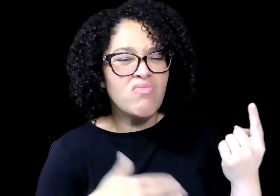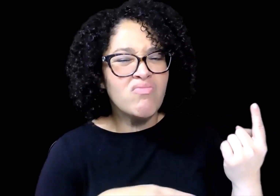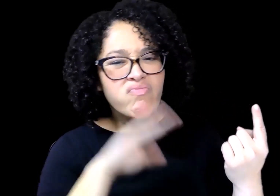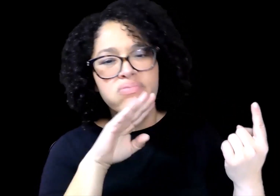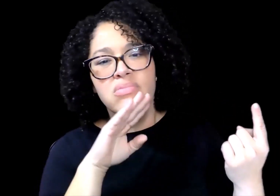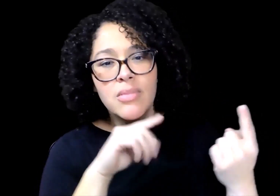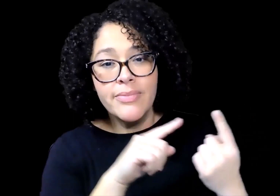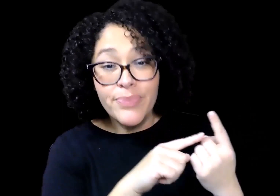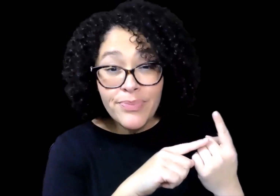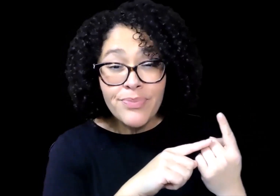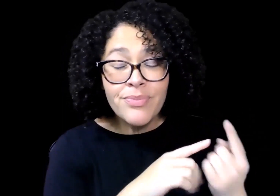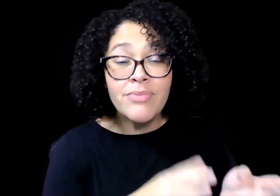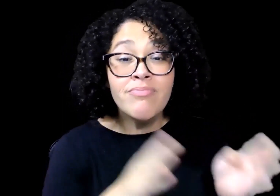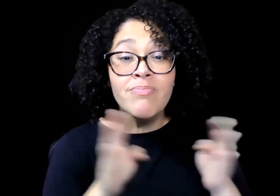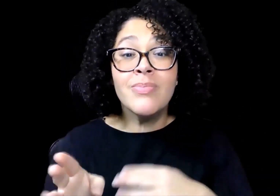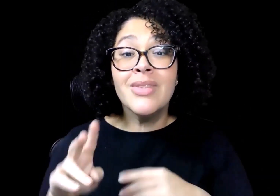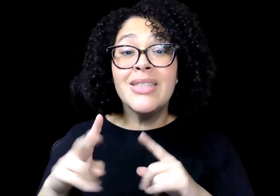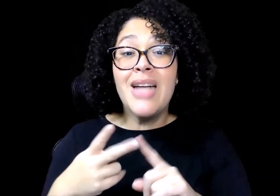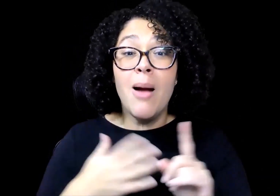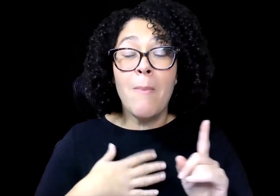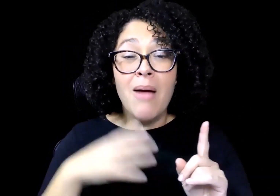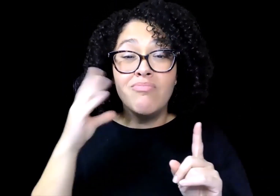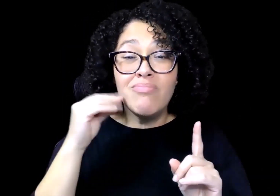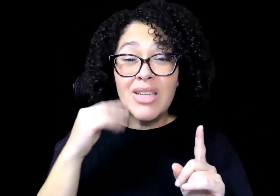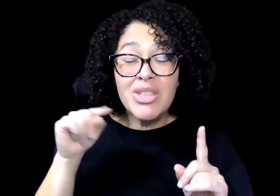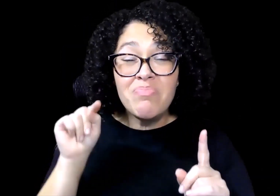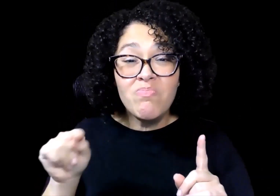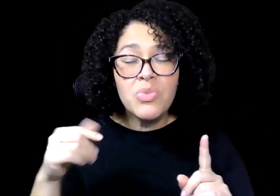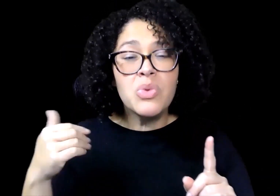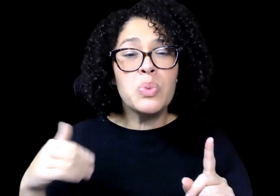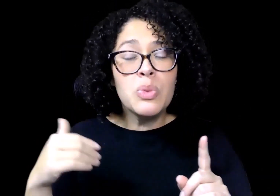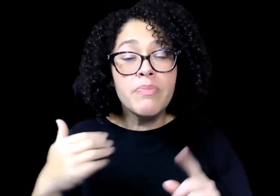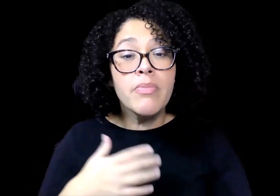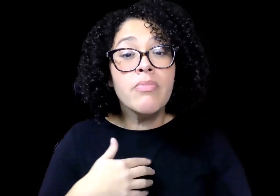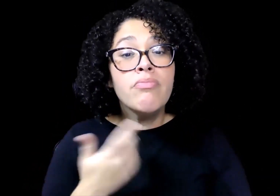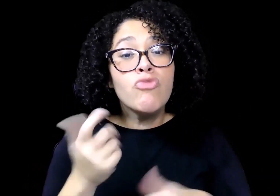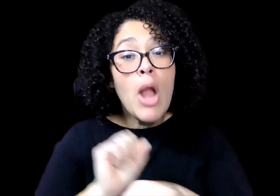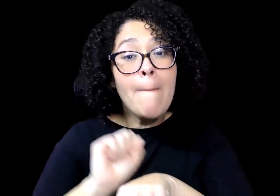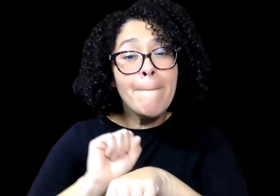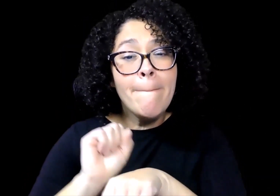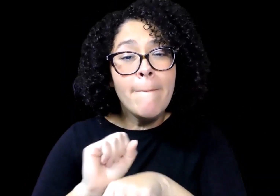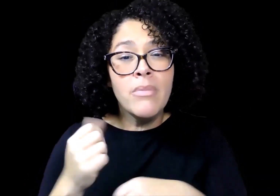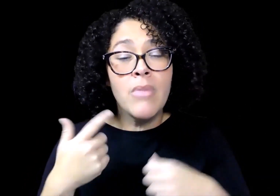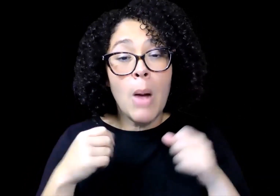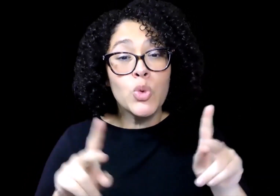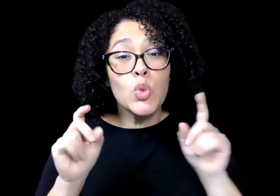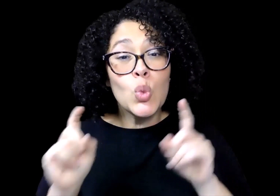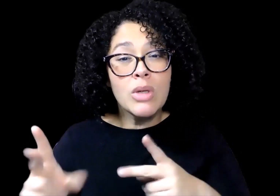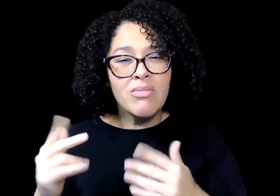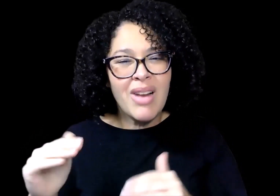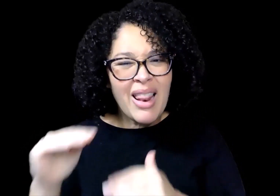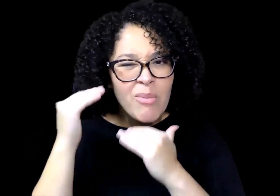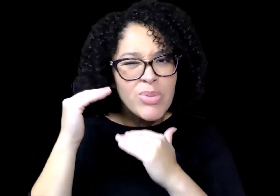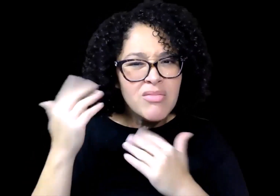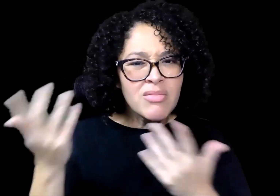program rejecting me and how frustrating that was another experience I've had was